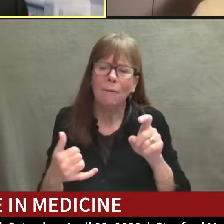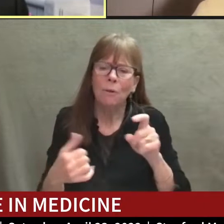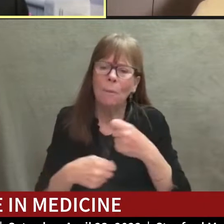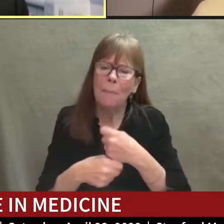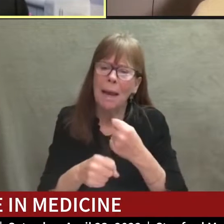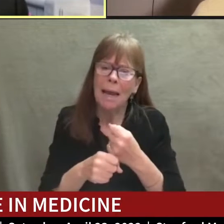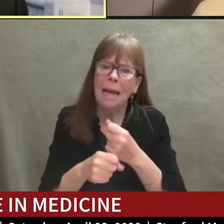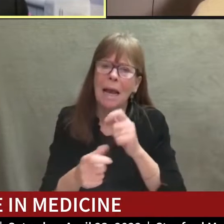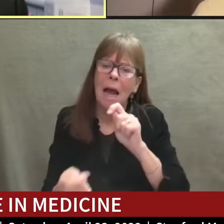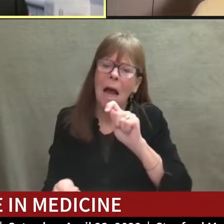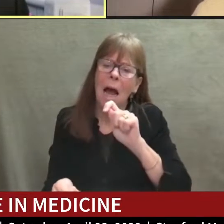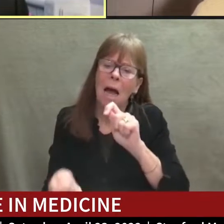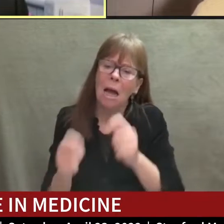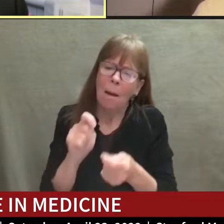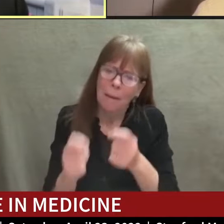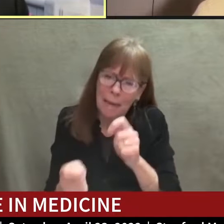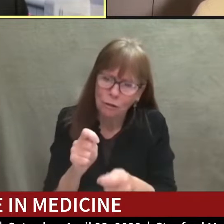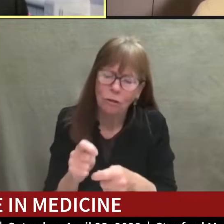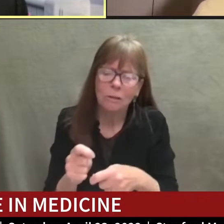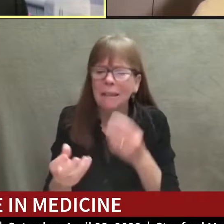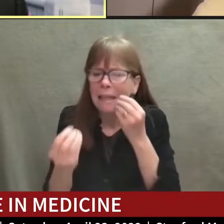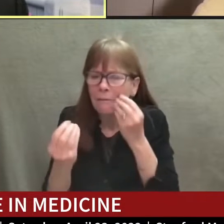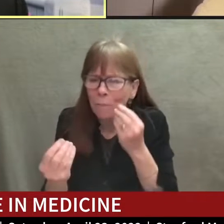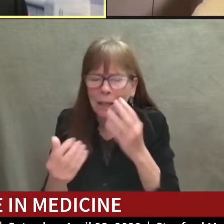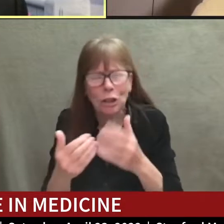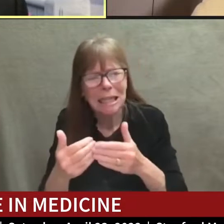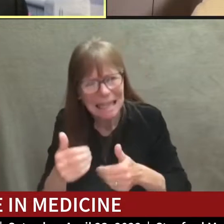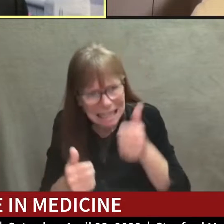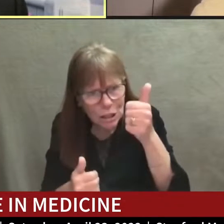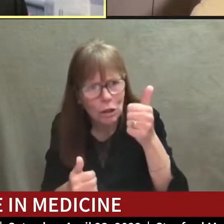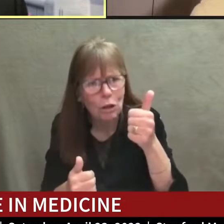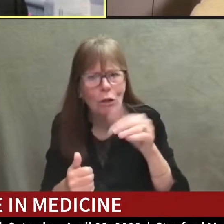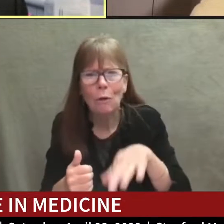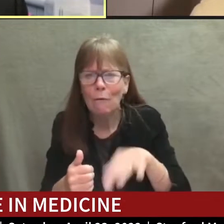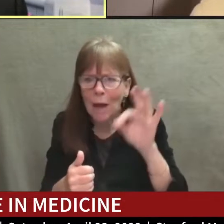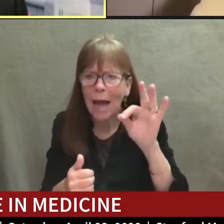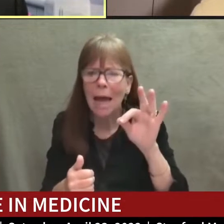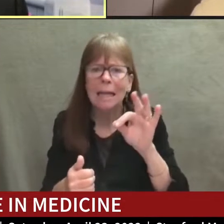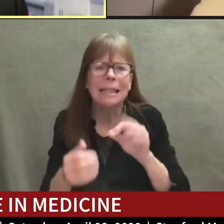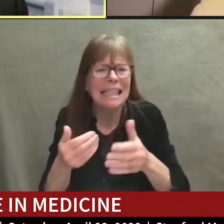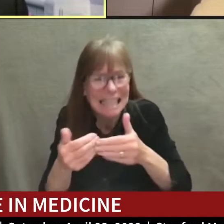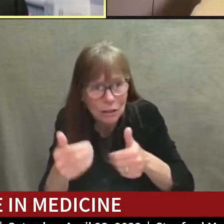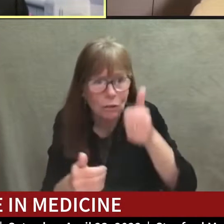information easier to find and fix HR processes that are broken.